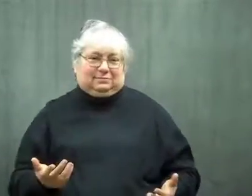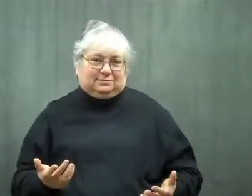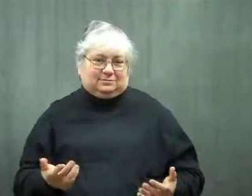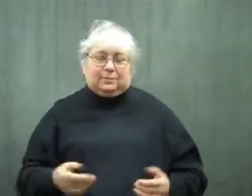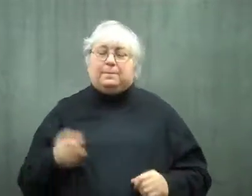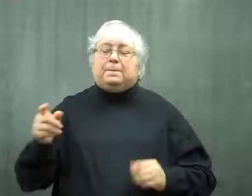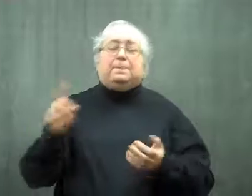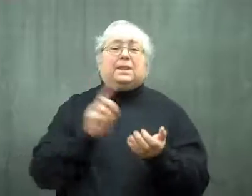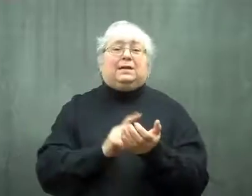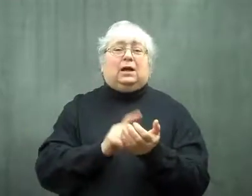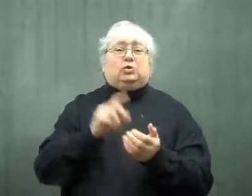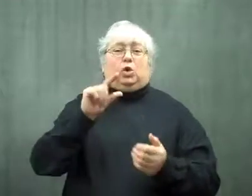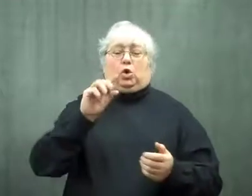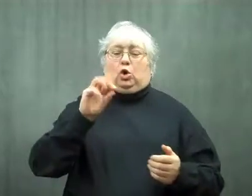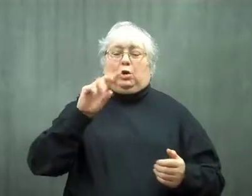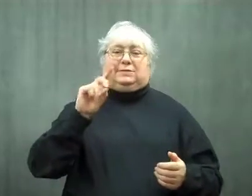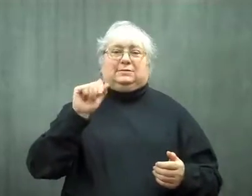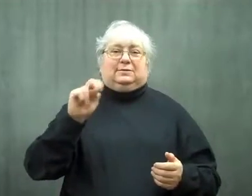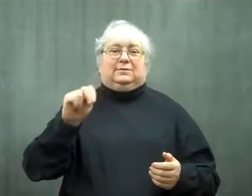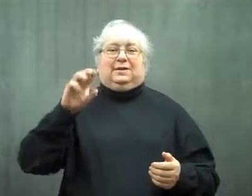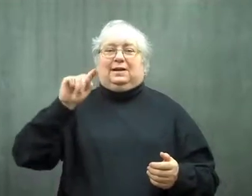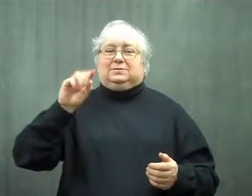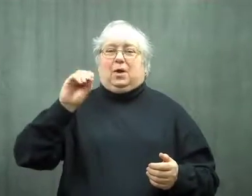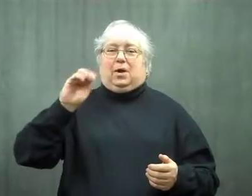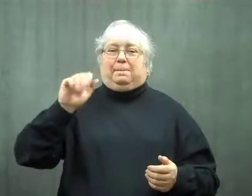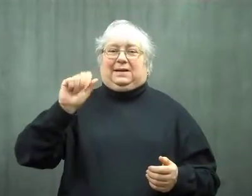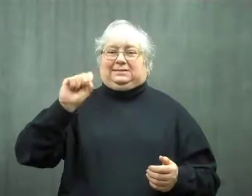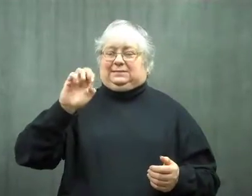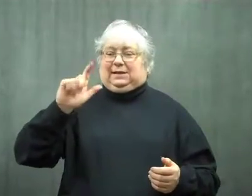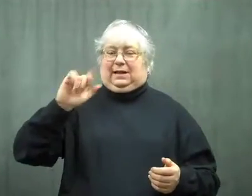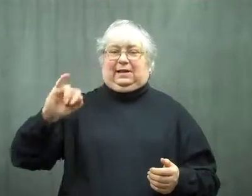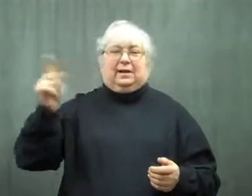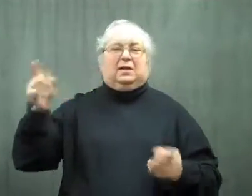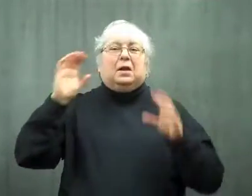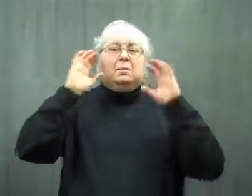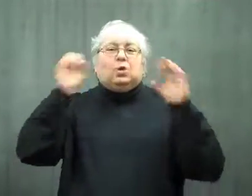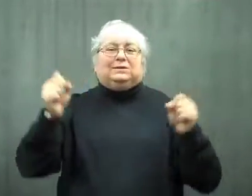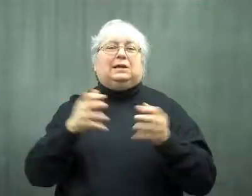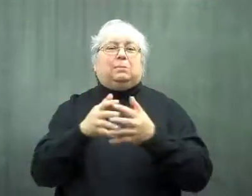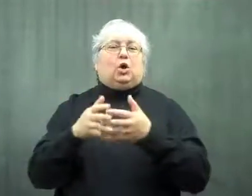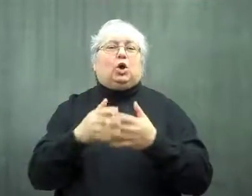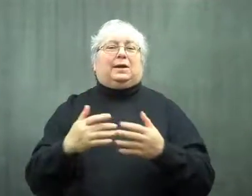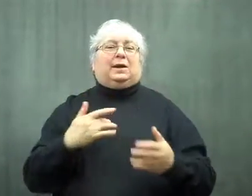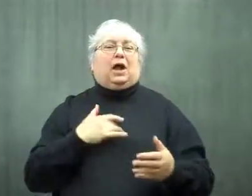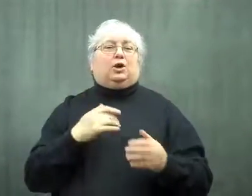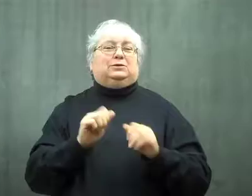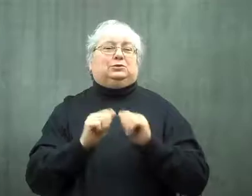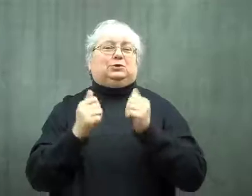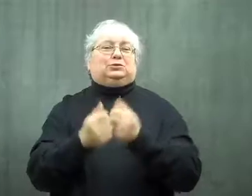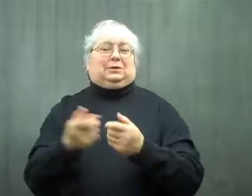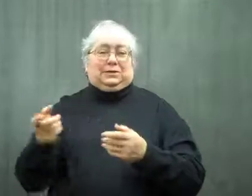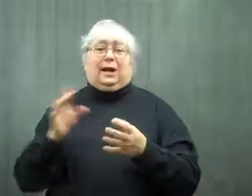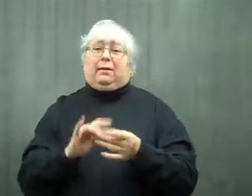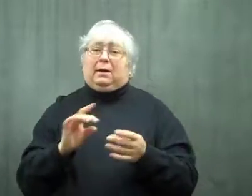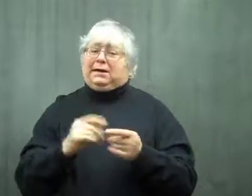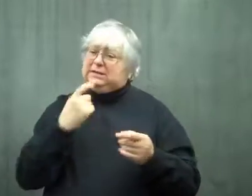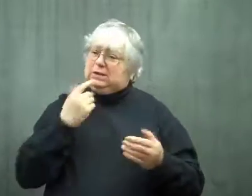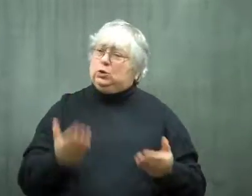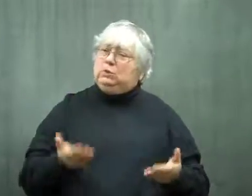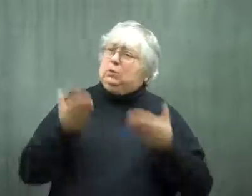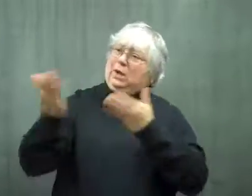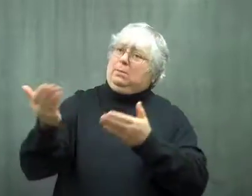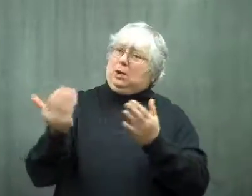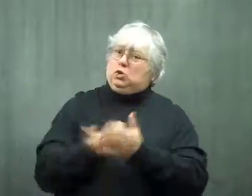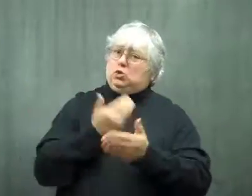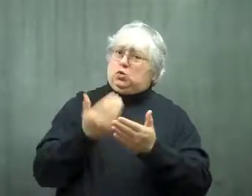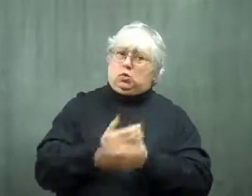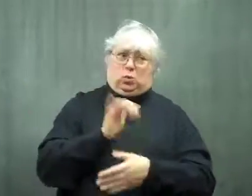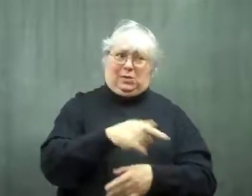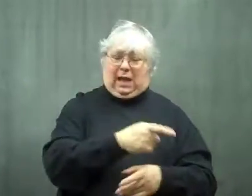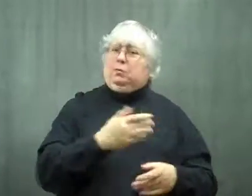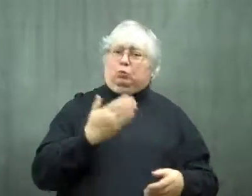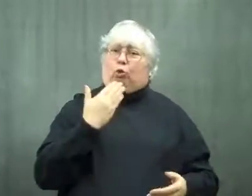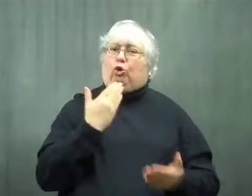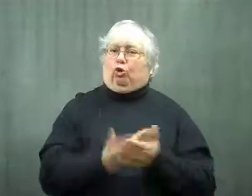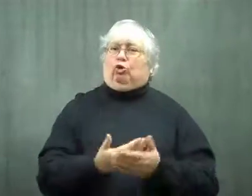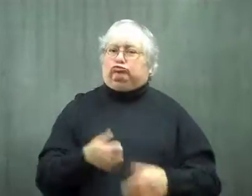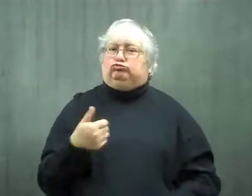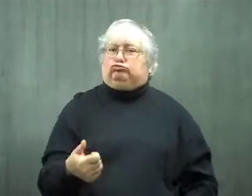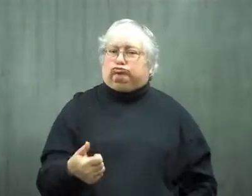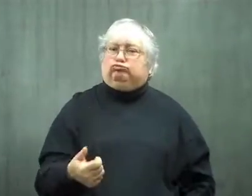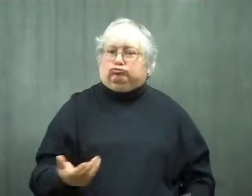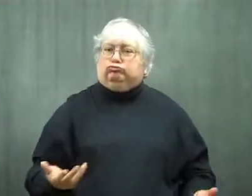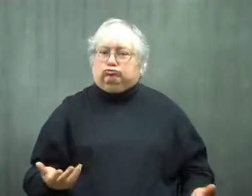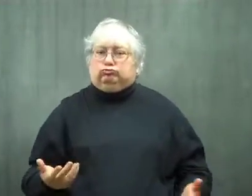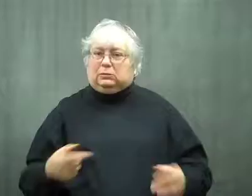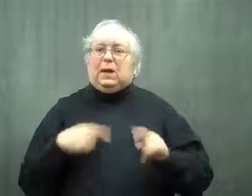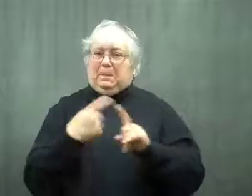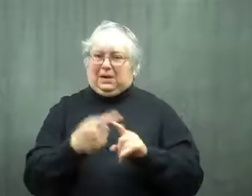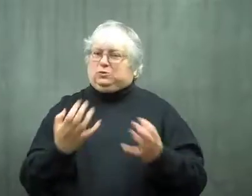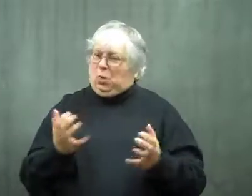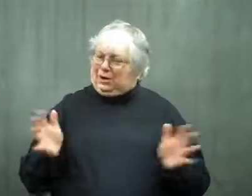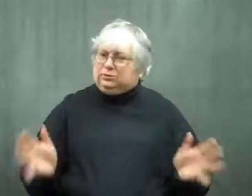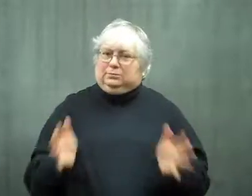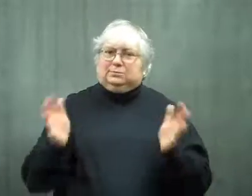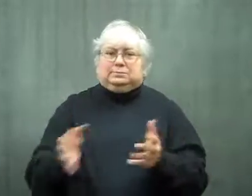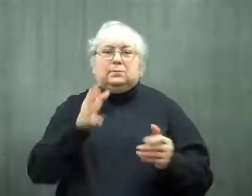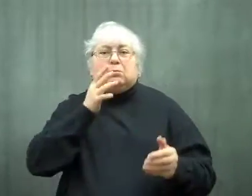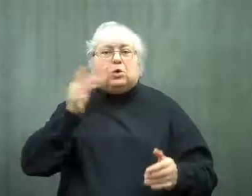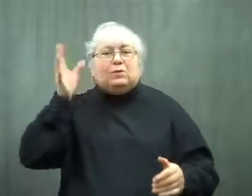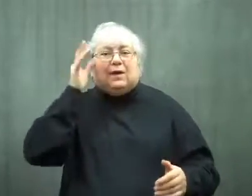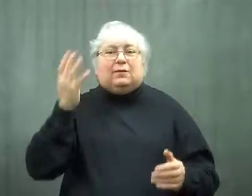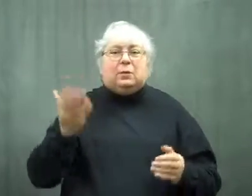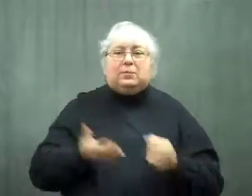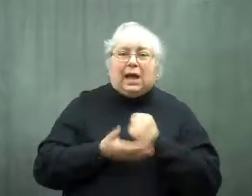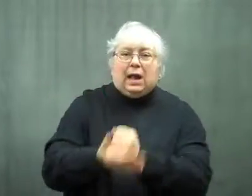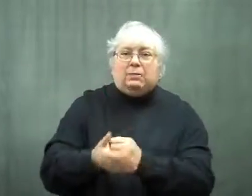The president of the American Heart Association, Dr. Gordon Tomaselli,